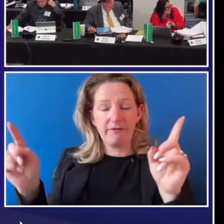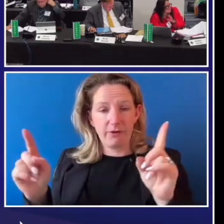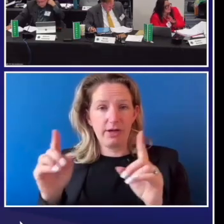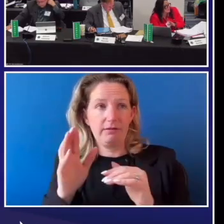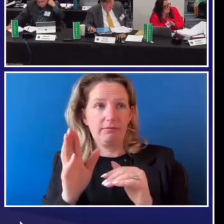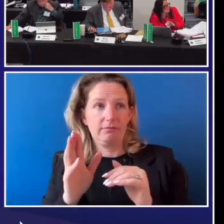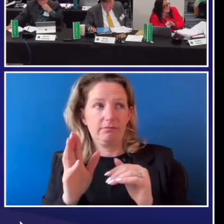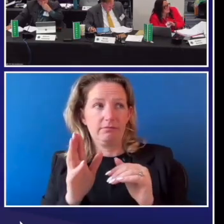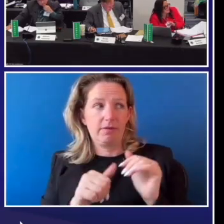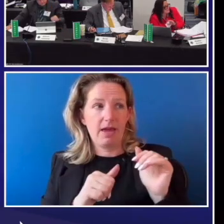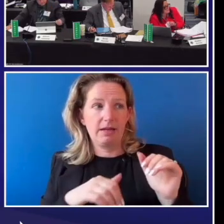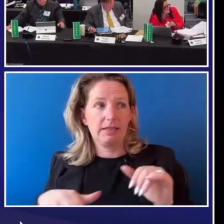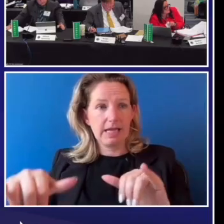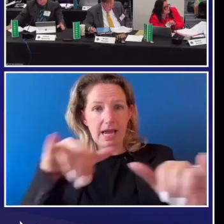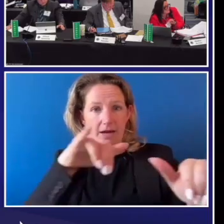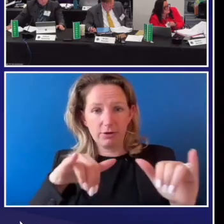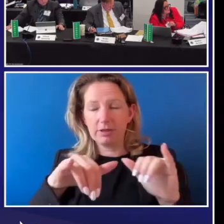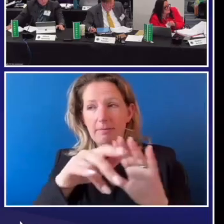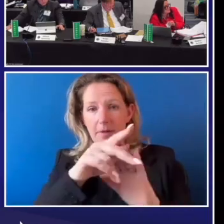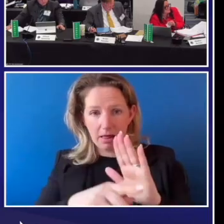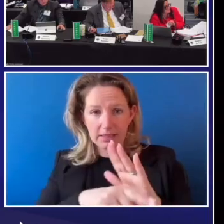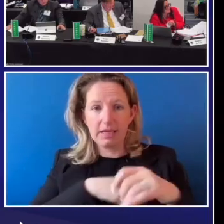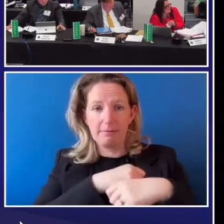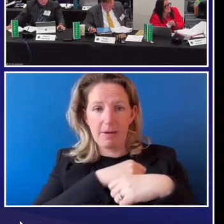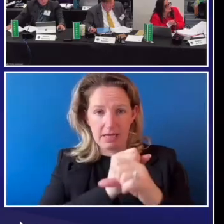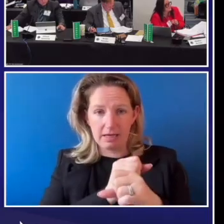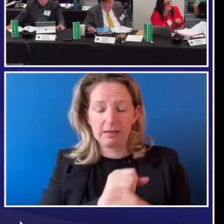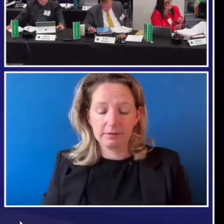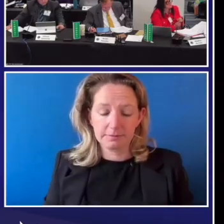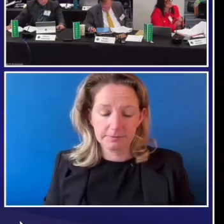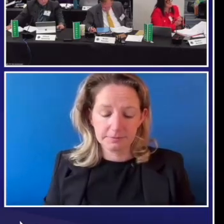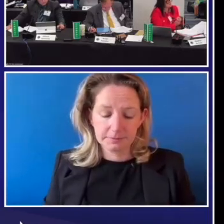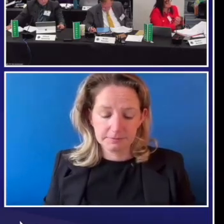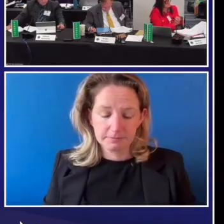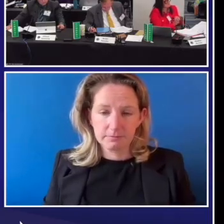and policy making issue that appears later? I want to actually take it back for just a second.